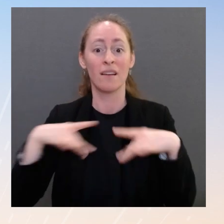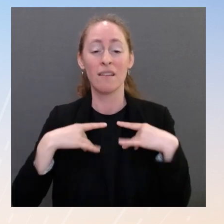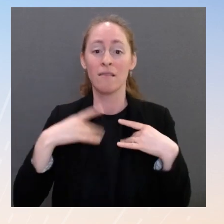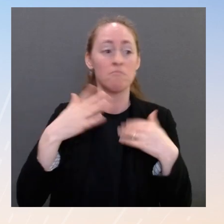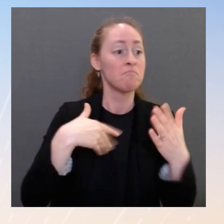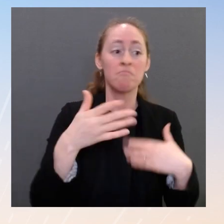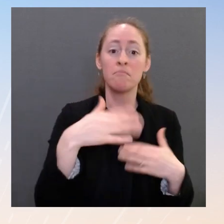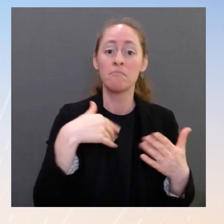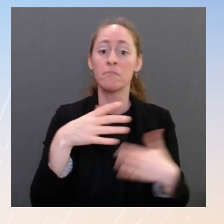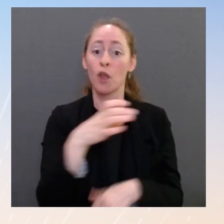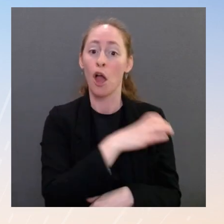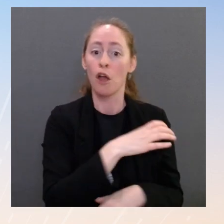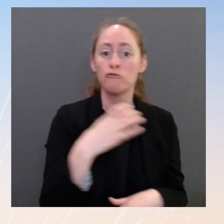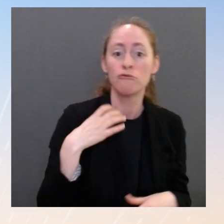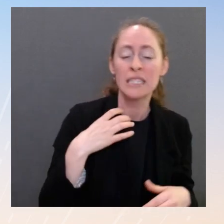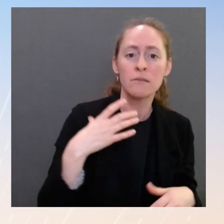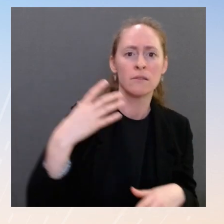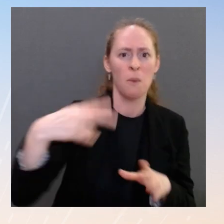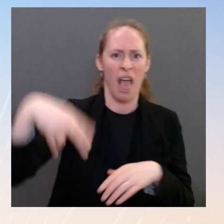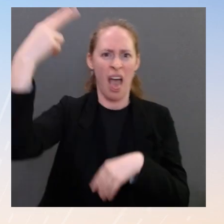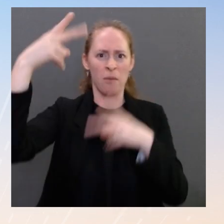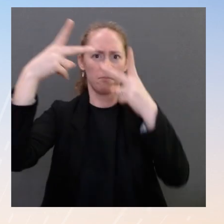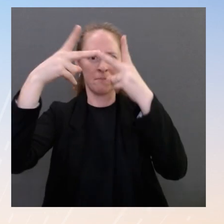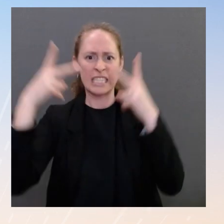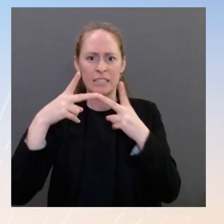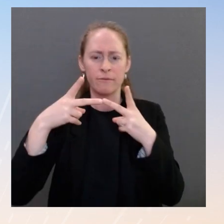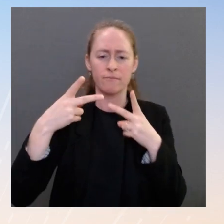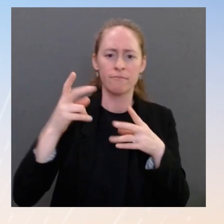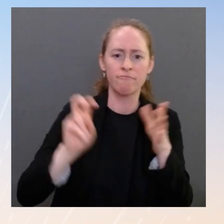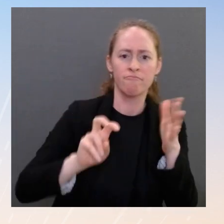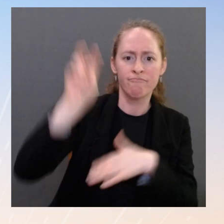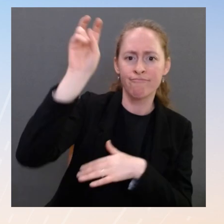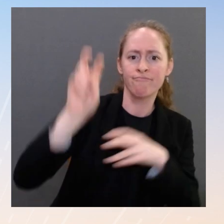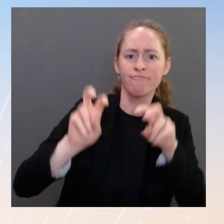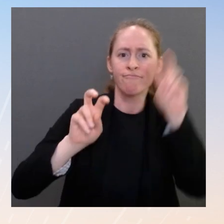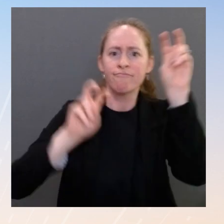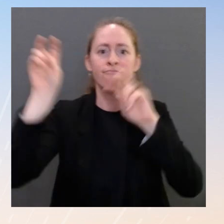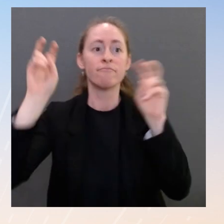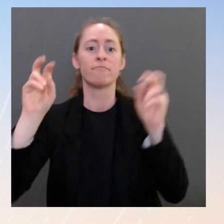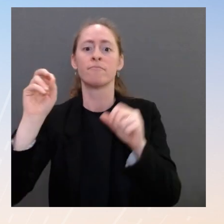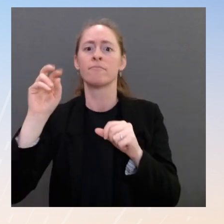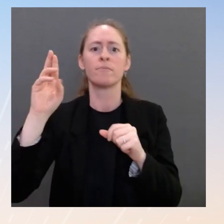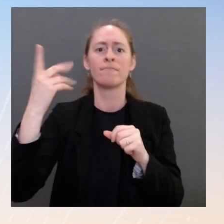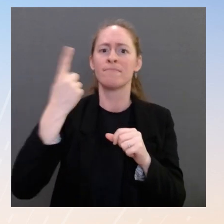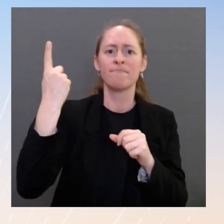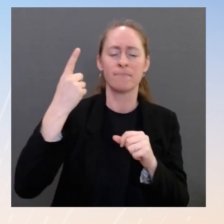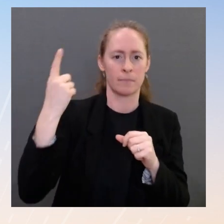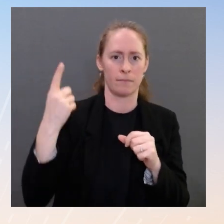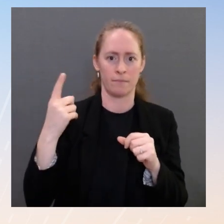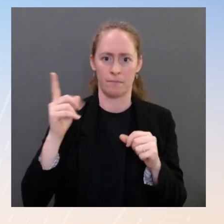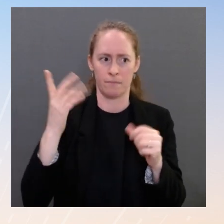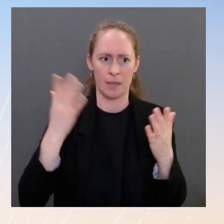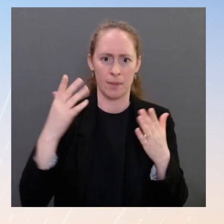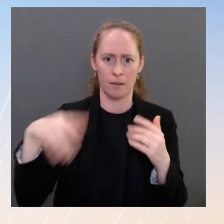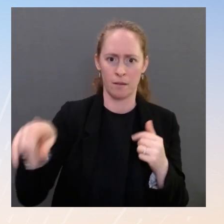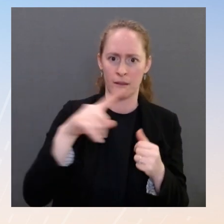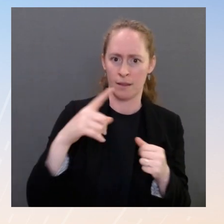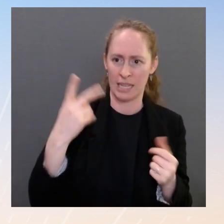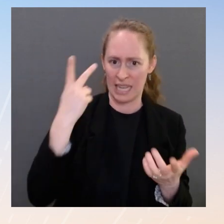people at the Gridiron dinner -- people take it as proof that vaccines don't work. So, what about the White House's messaging